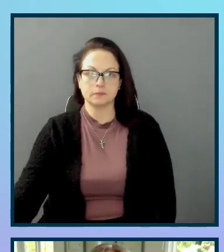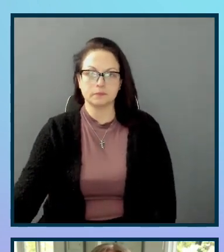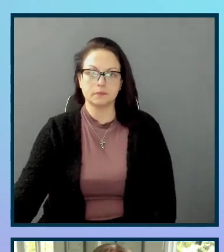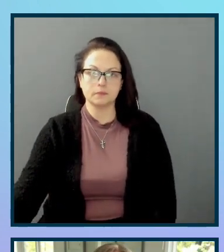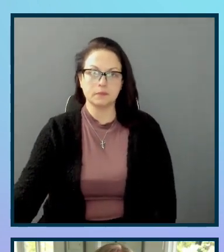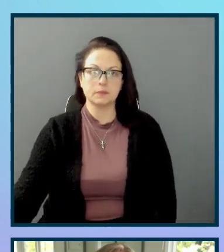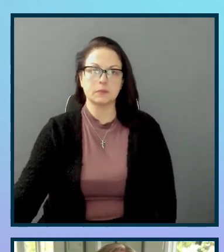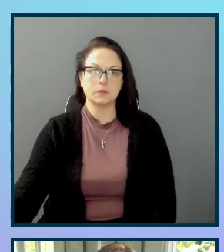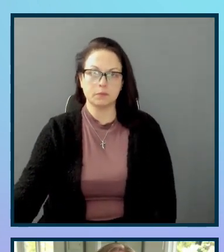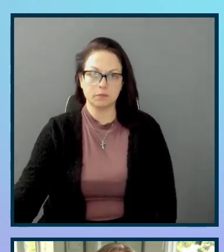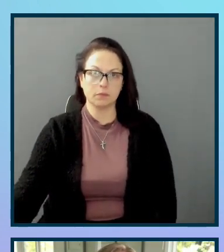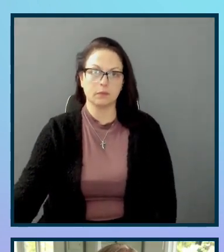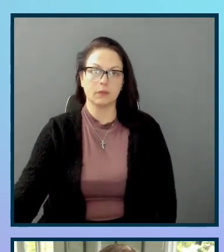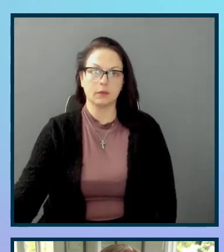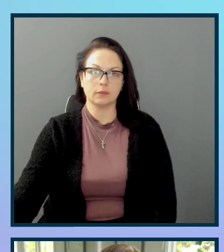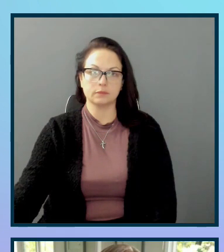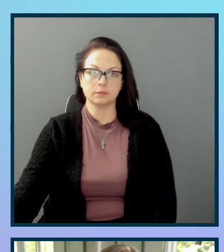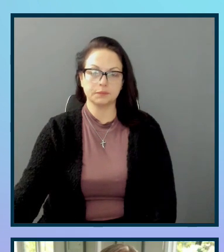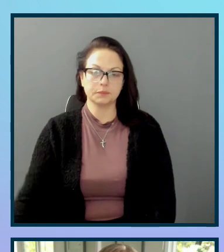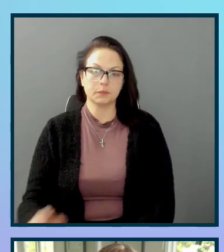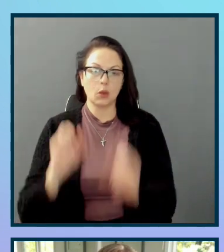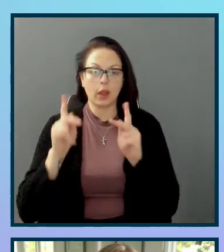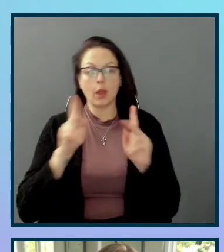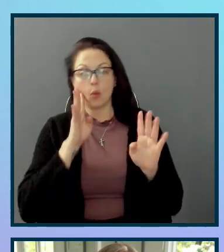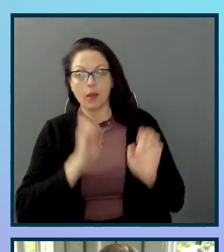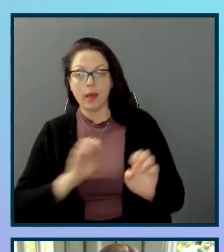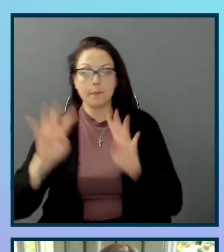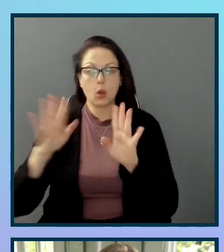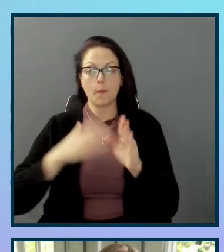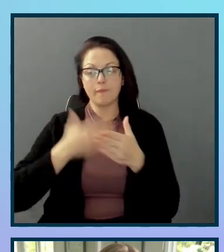I got this, gonna upload my file here,